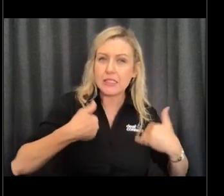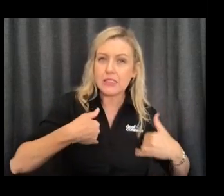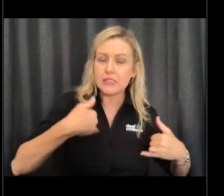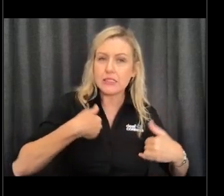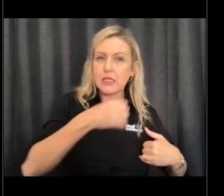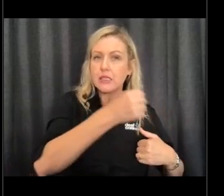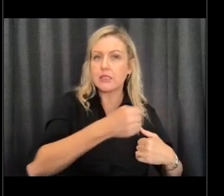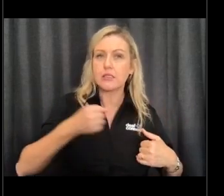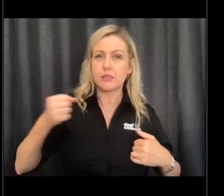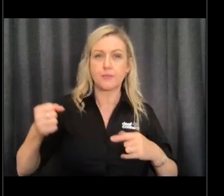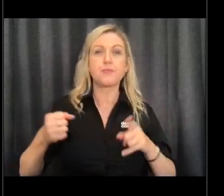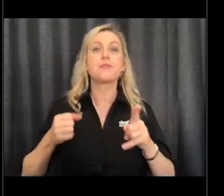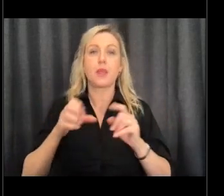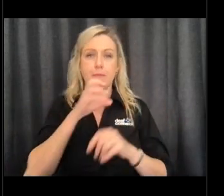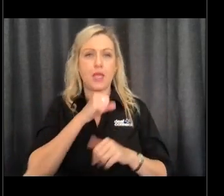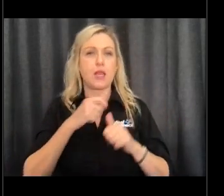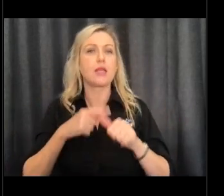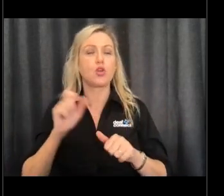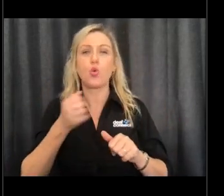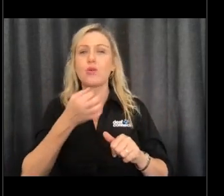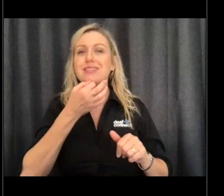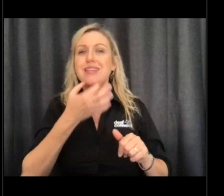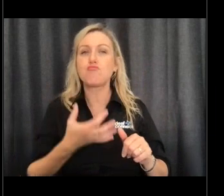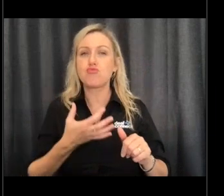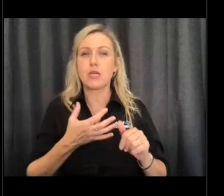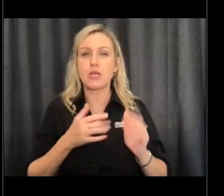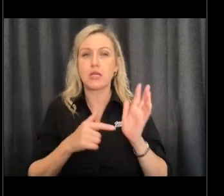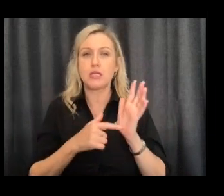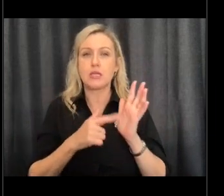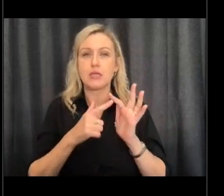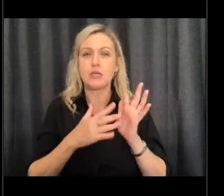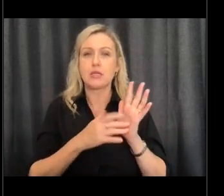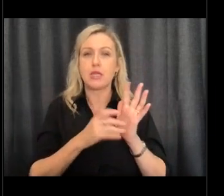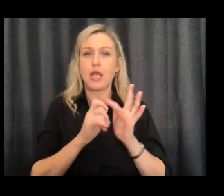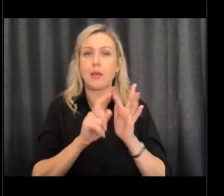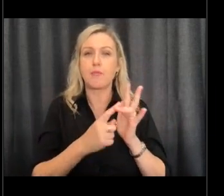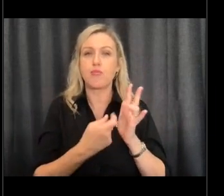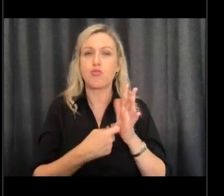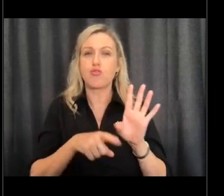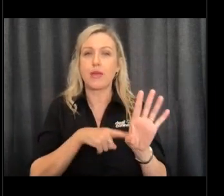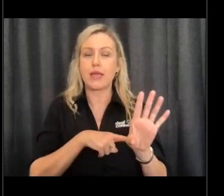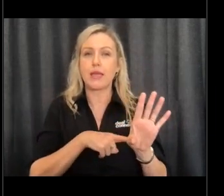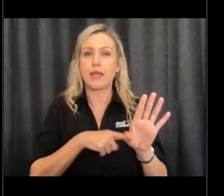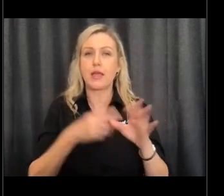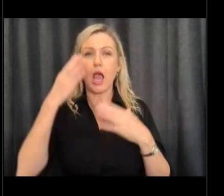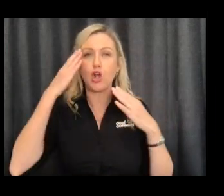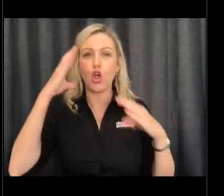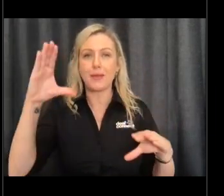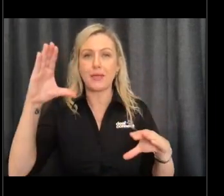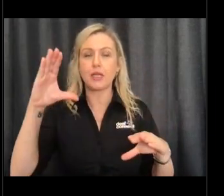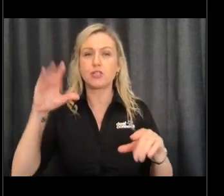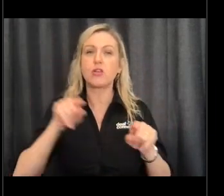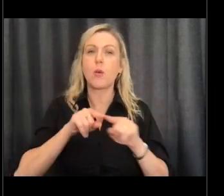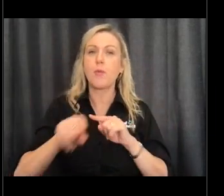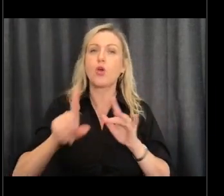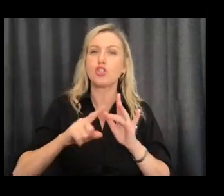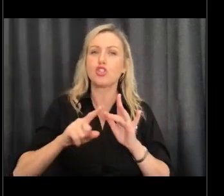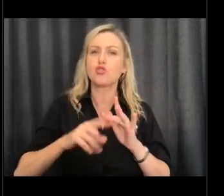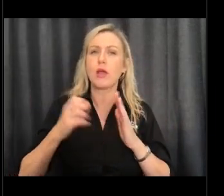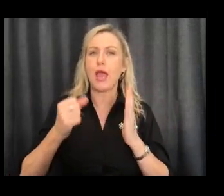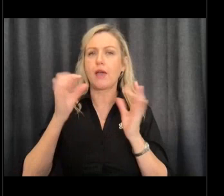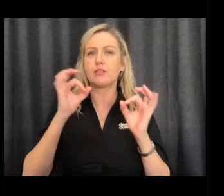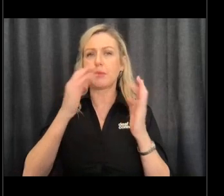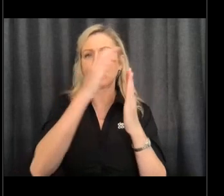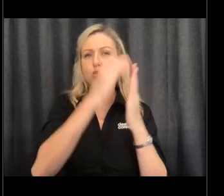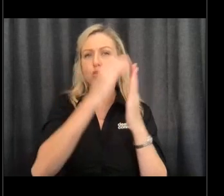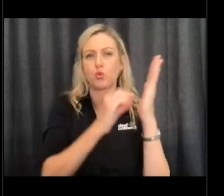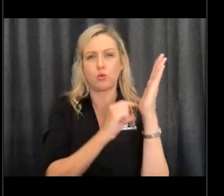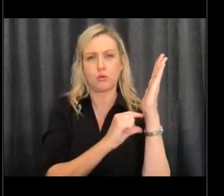The vast majority of insurance policies will have a specific clause that deals with how